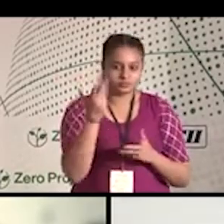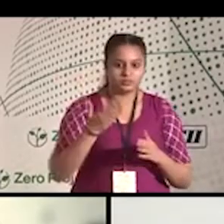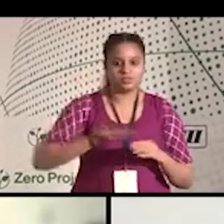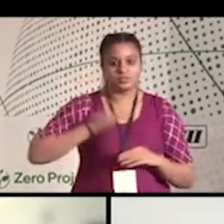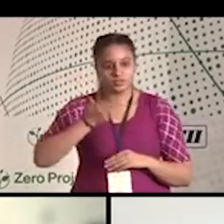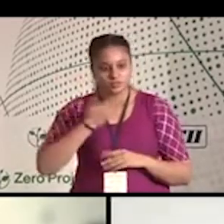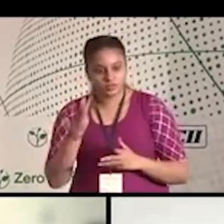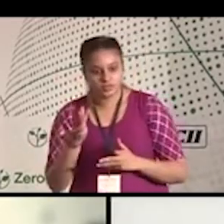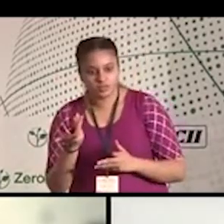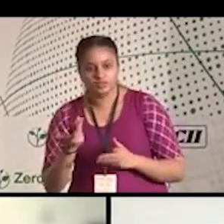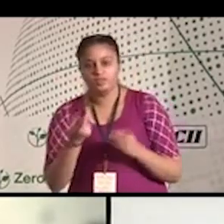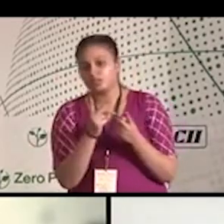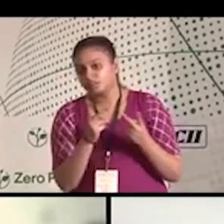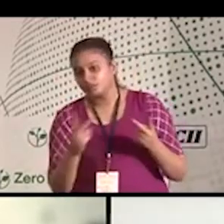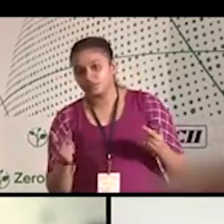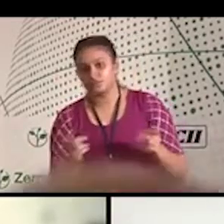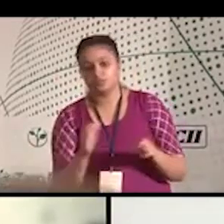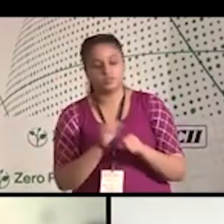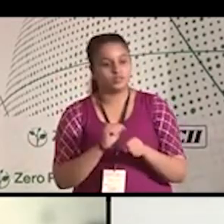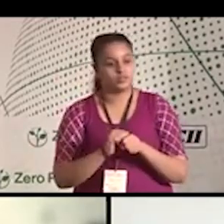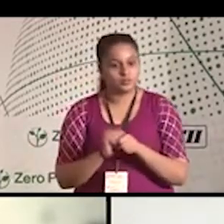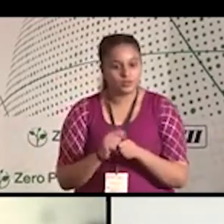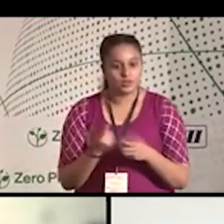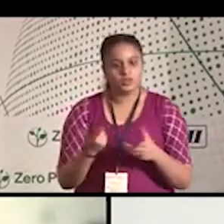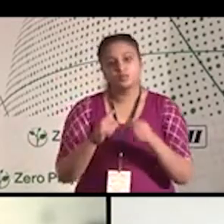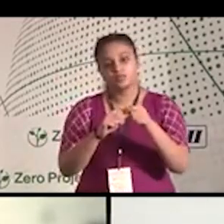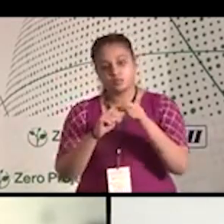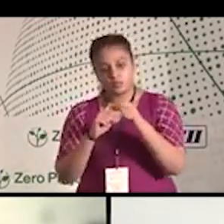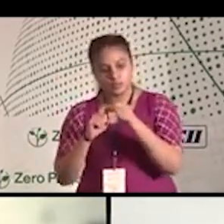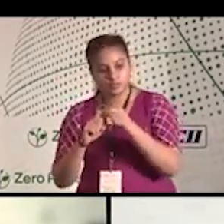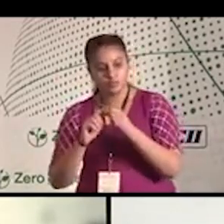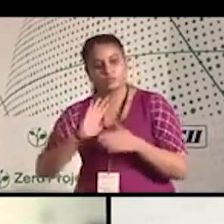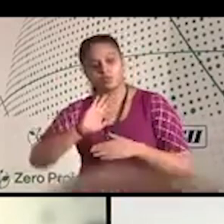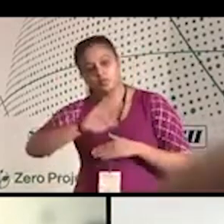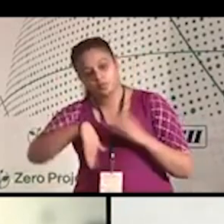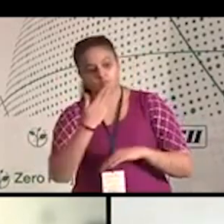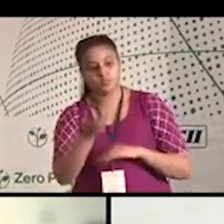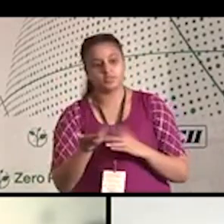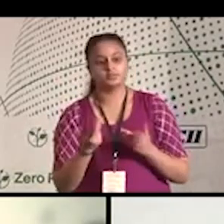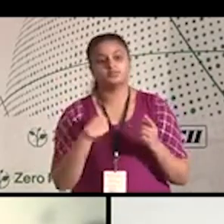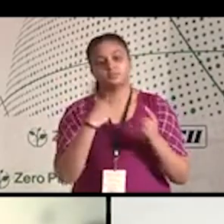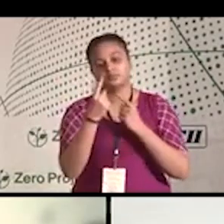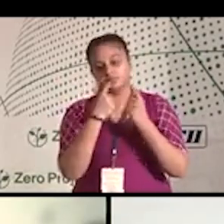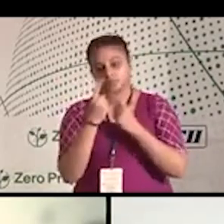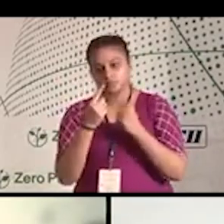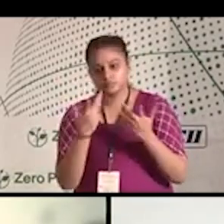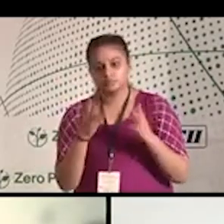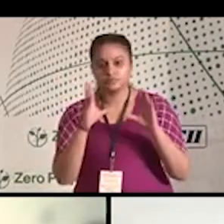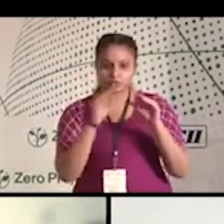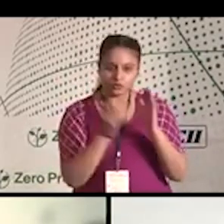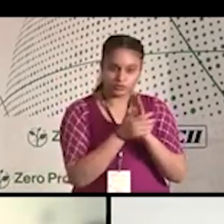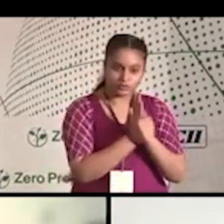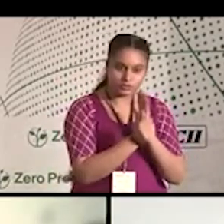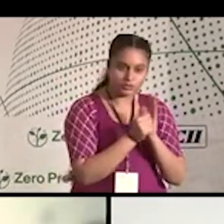customization as per the industry requirement today. We also talked about soft skills and its importance towards